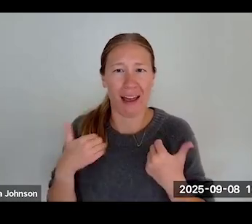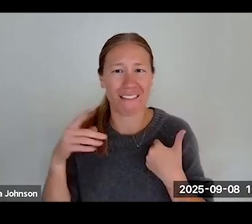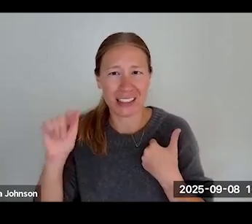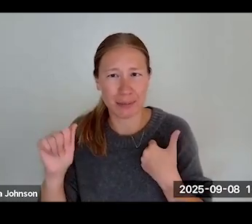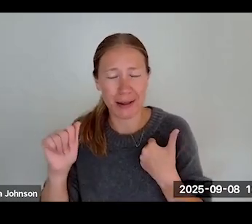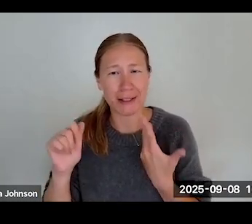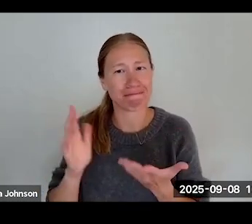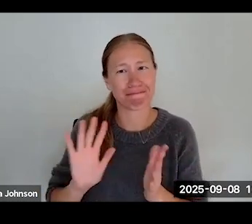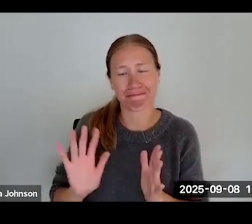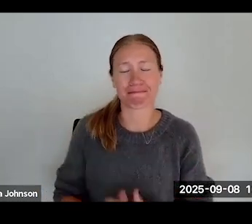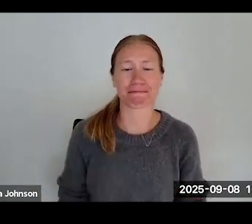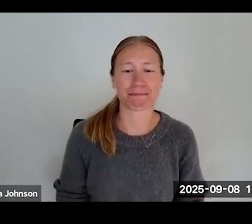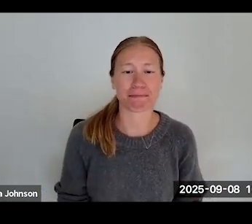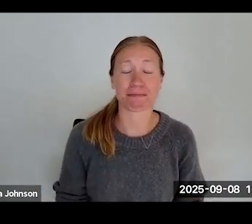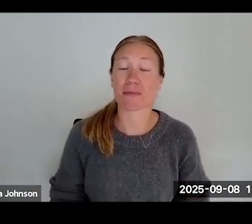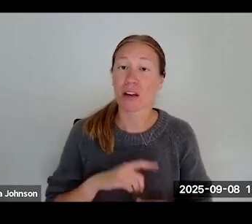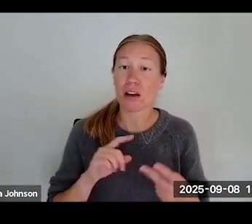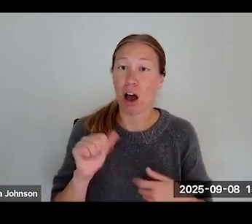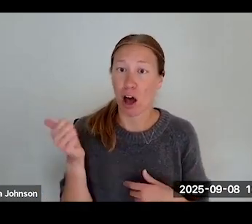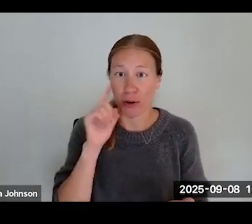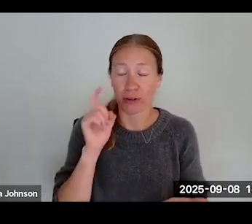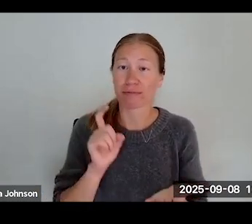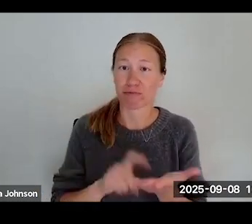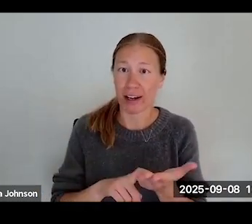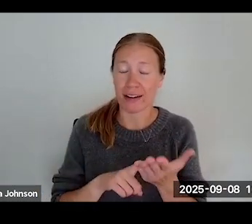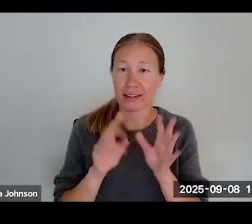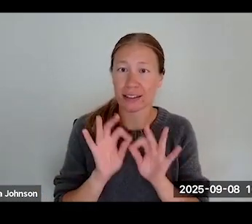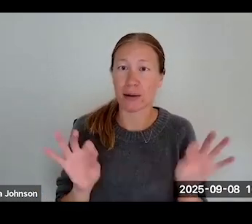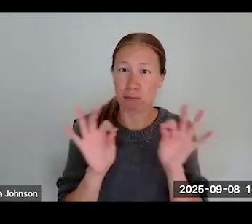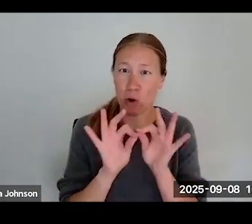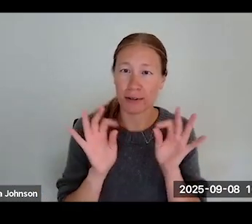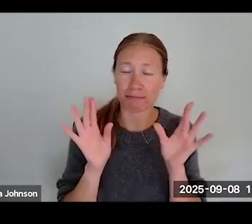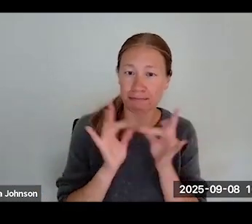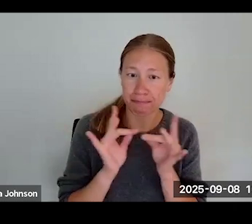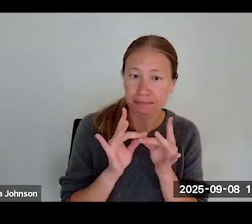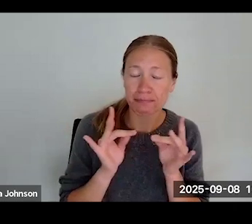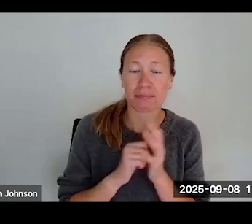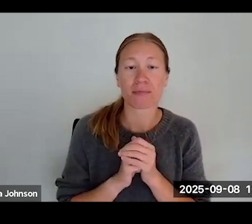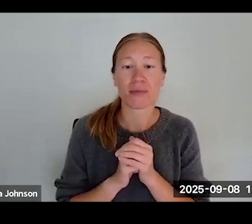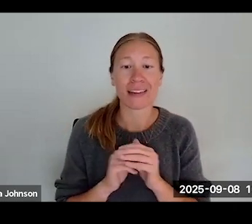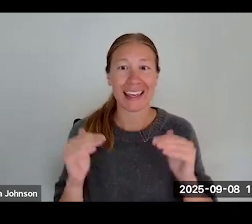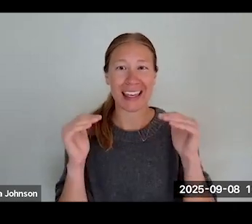The second notable principle is that of equivalent facilitation.